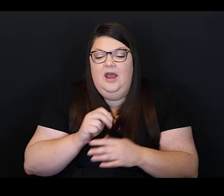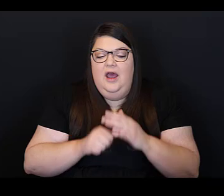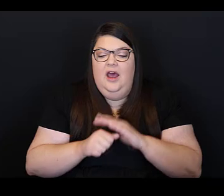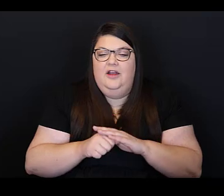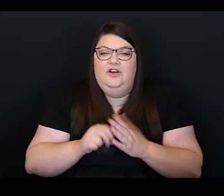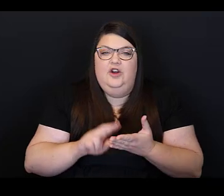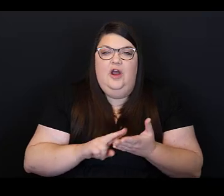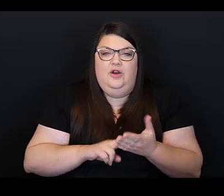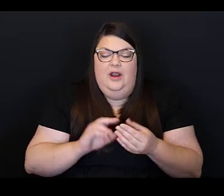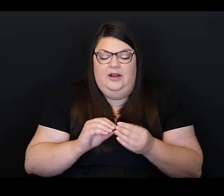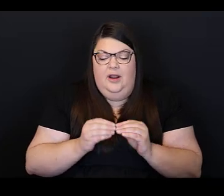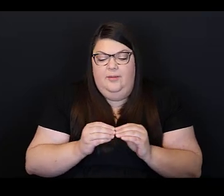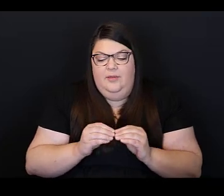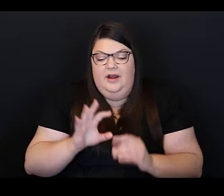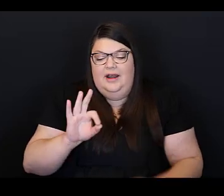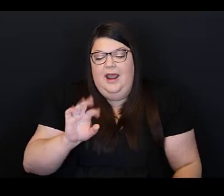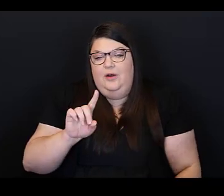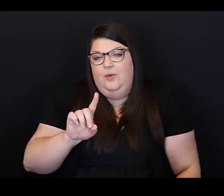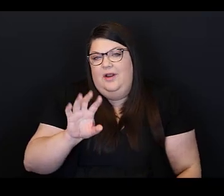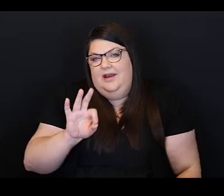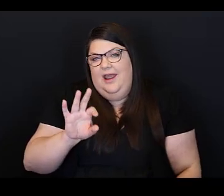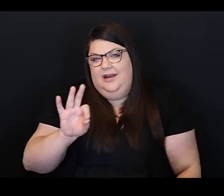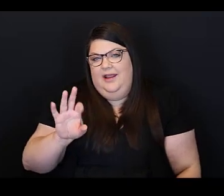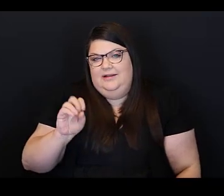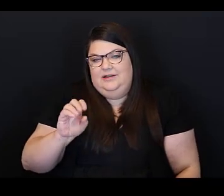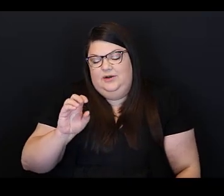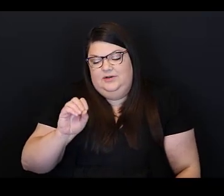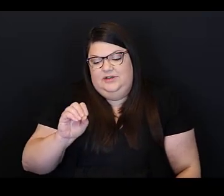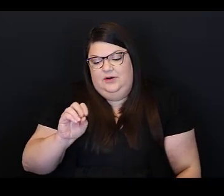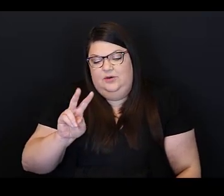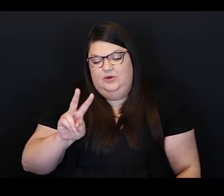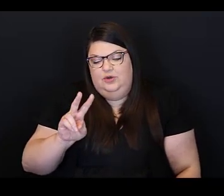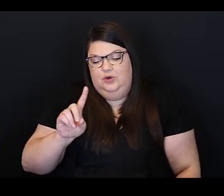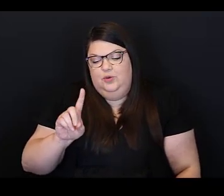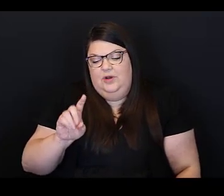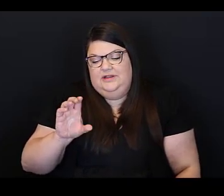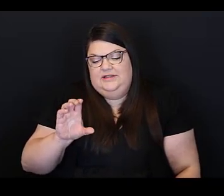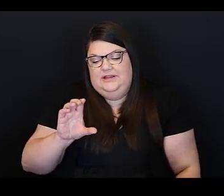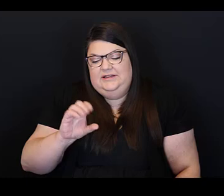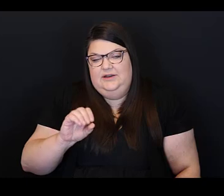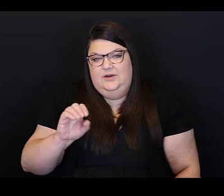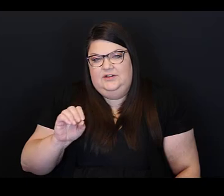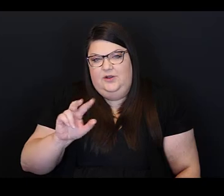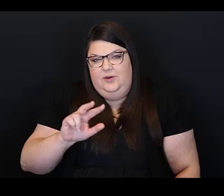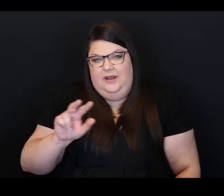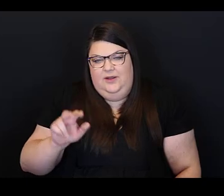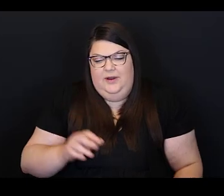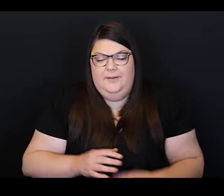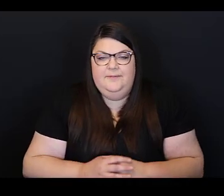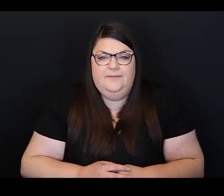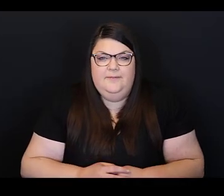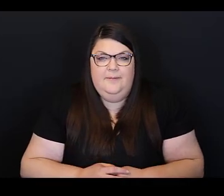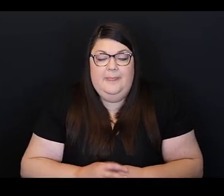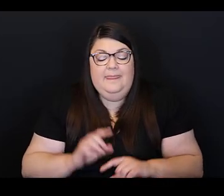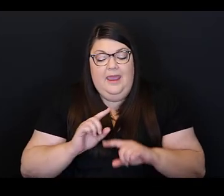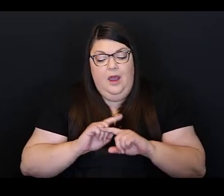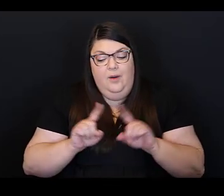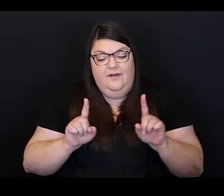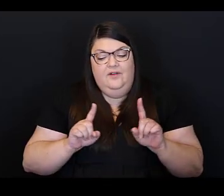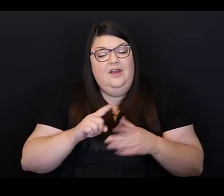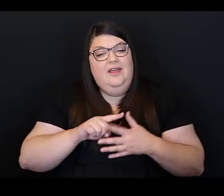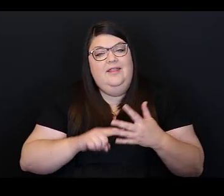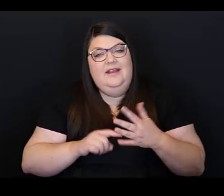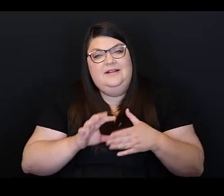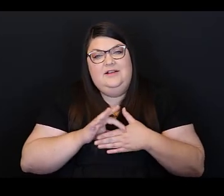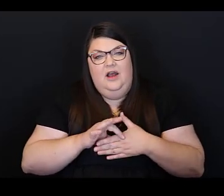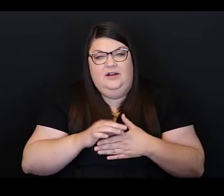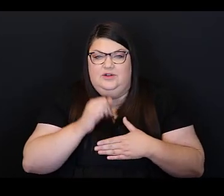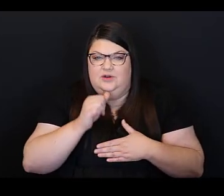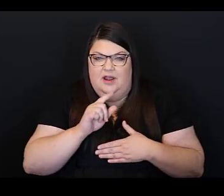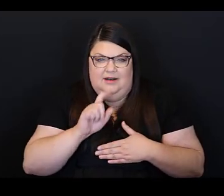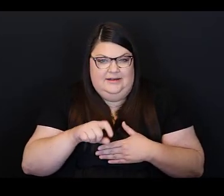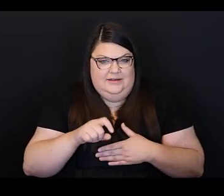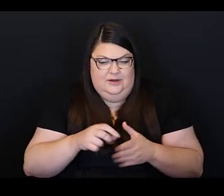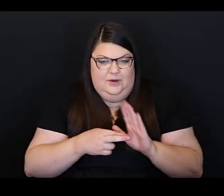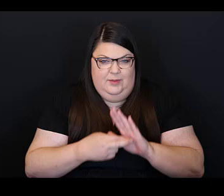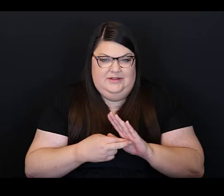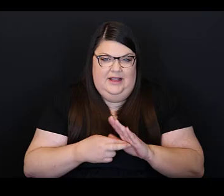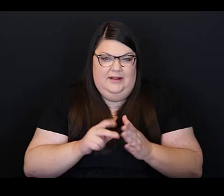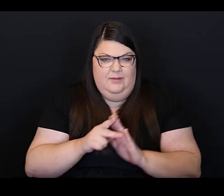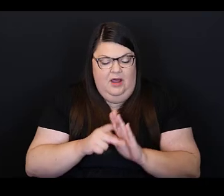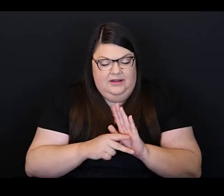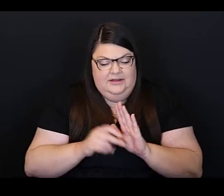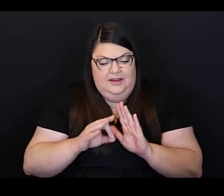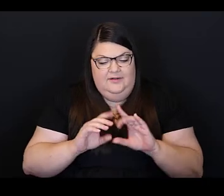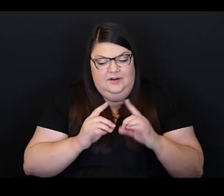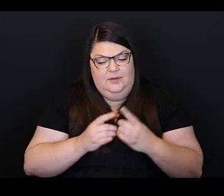number 91990021C0033. However, these contents do not necessarily represent the policy of the